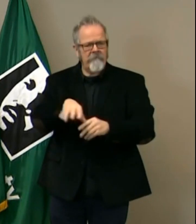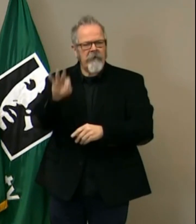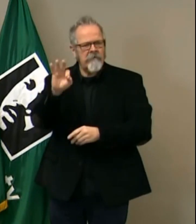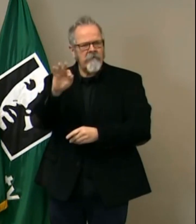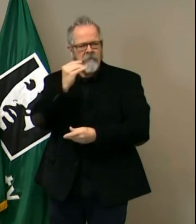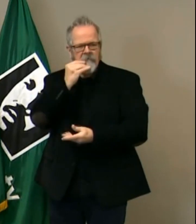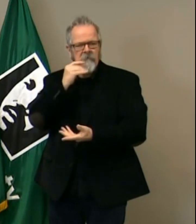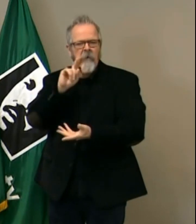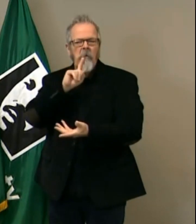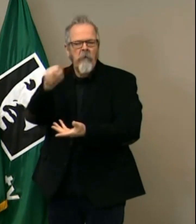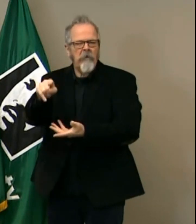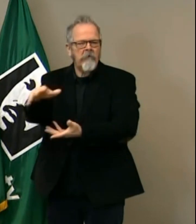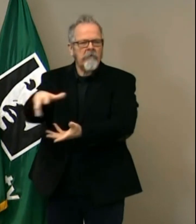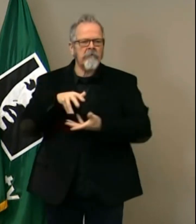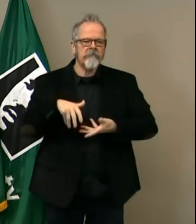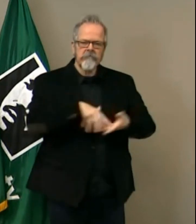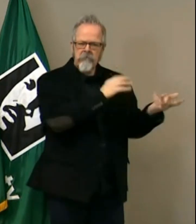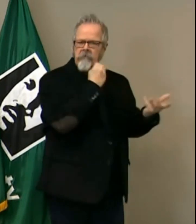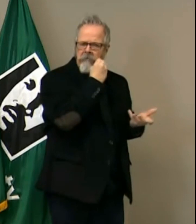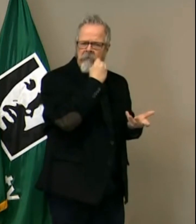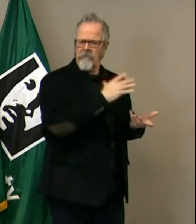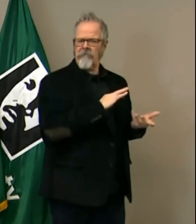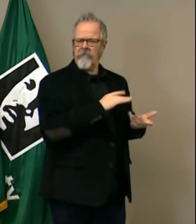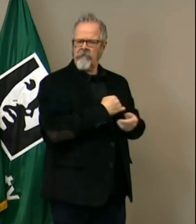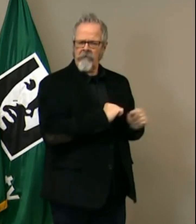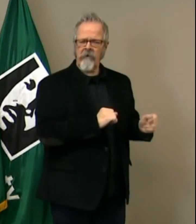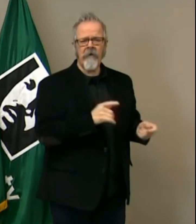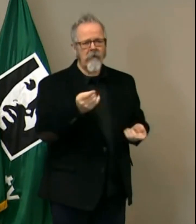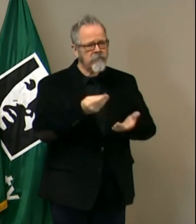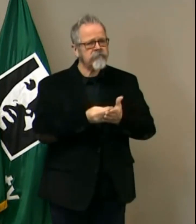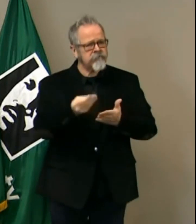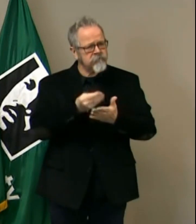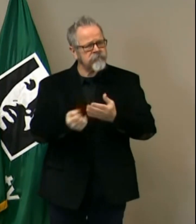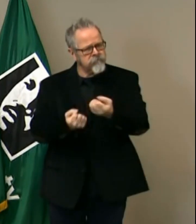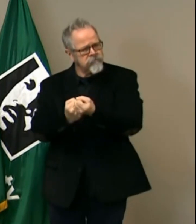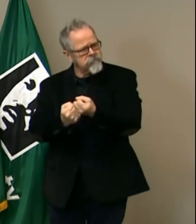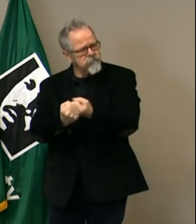time this year please do it now and take the time to donate to one of the many